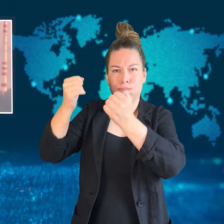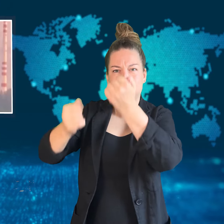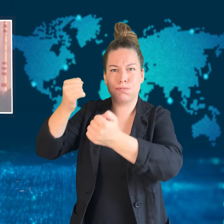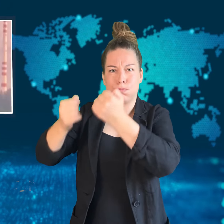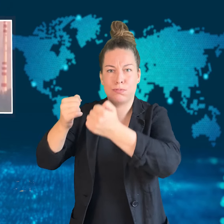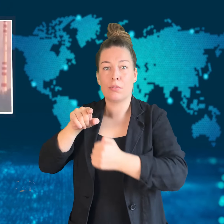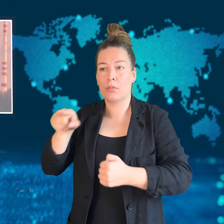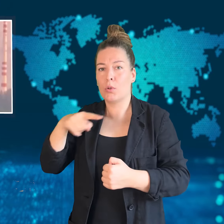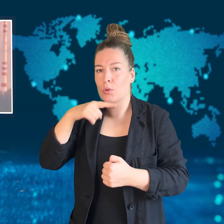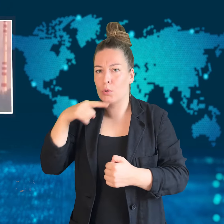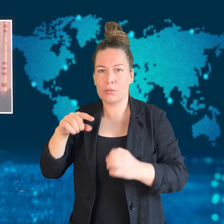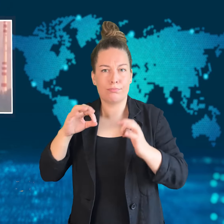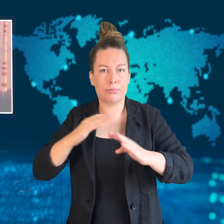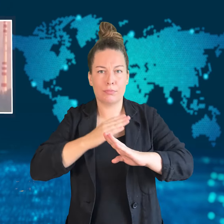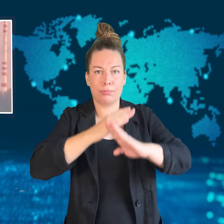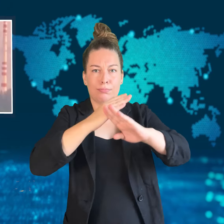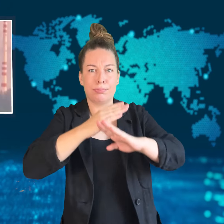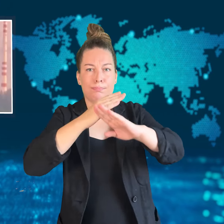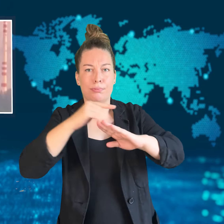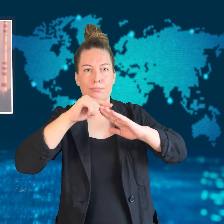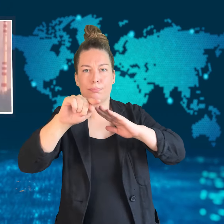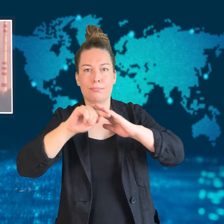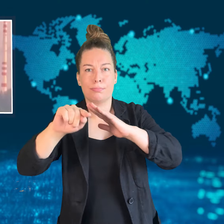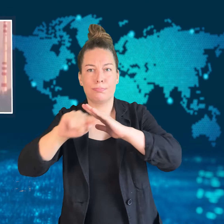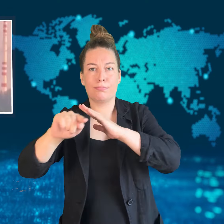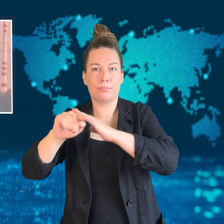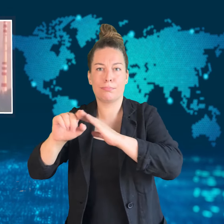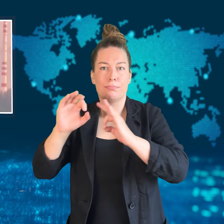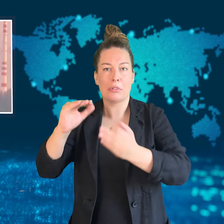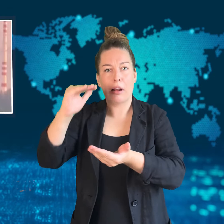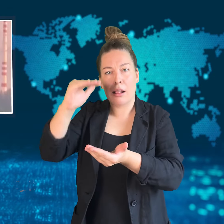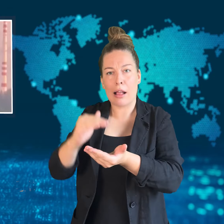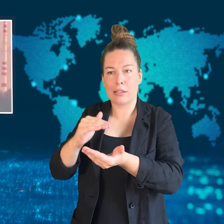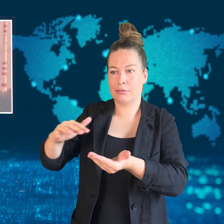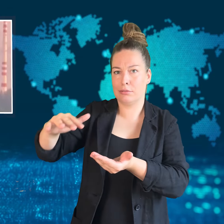been intercepted and destroyed.